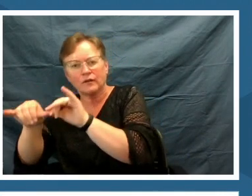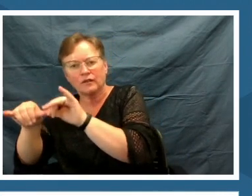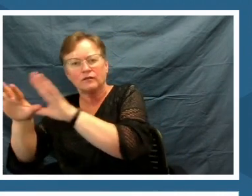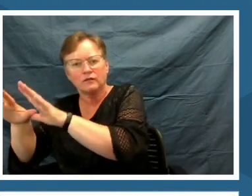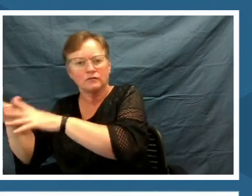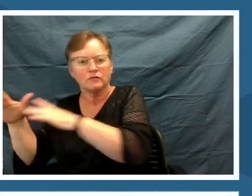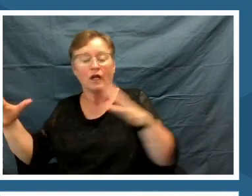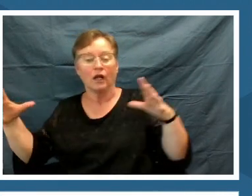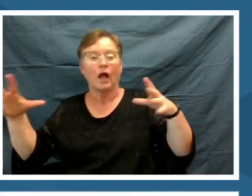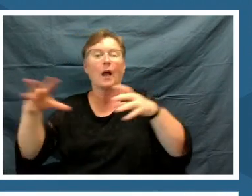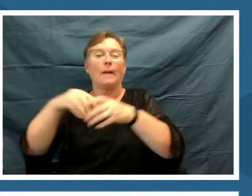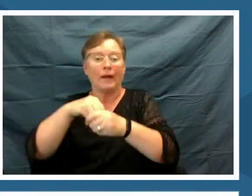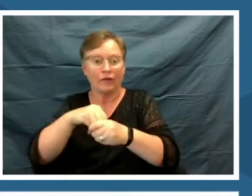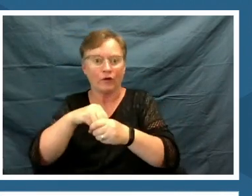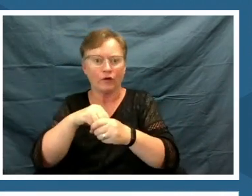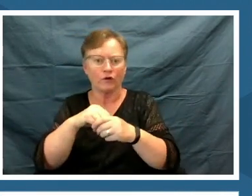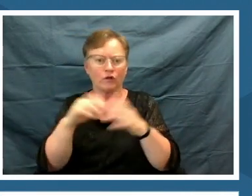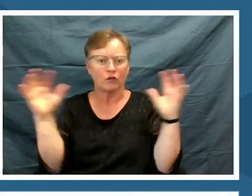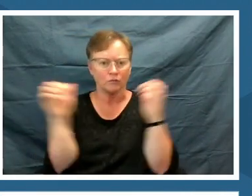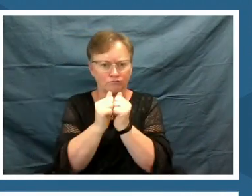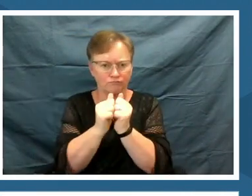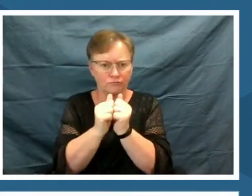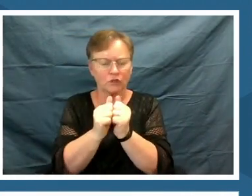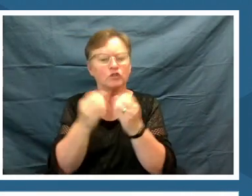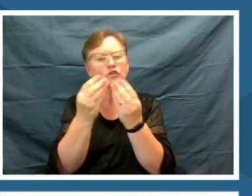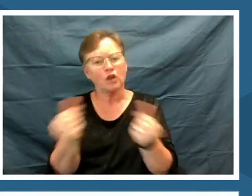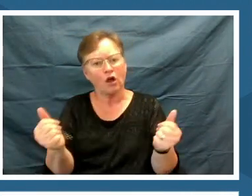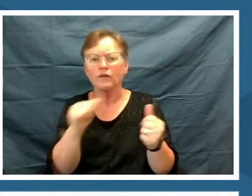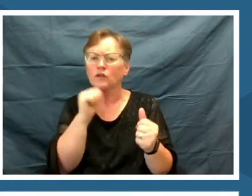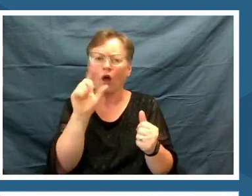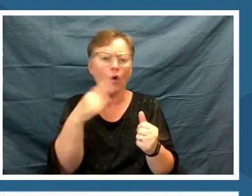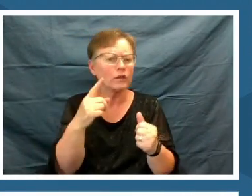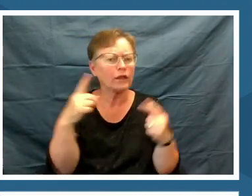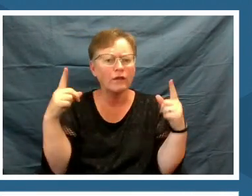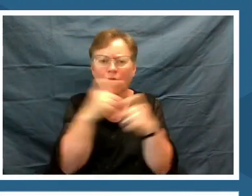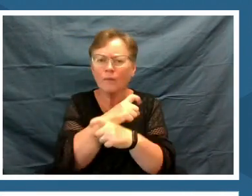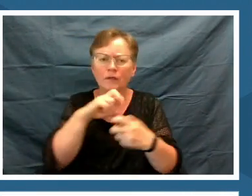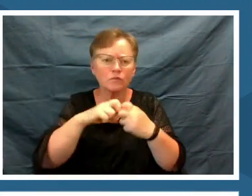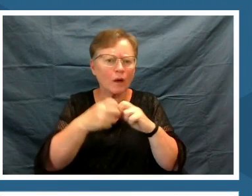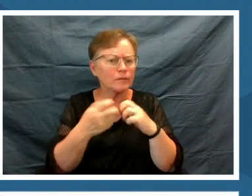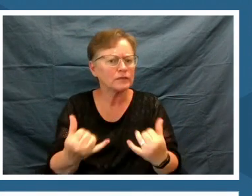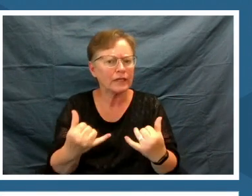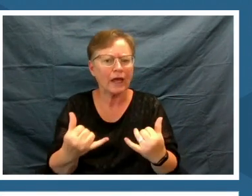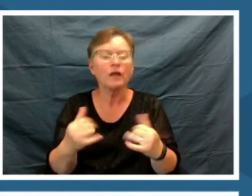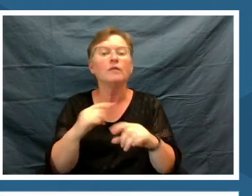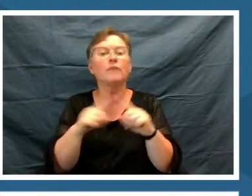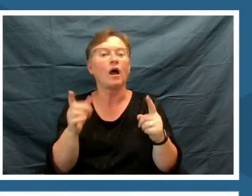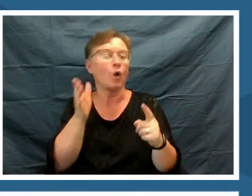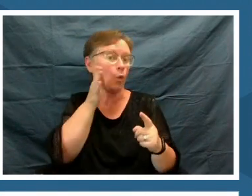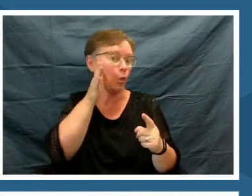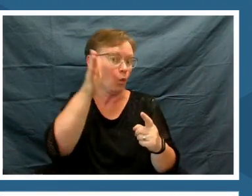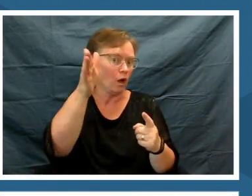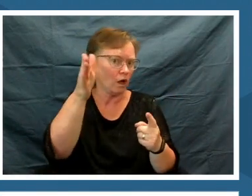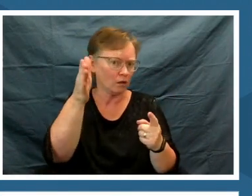solve not only the complex problems of today but those that we have yet to encounter